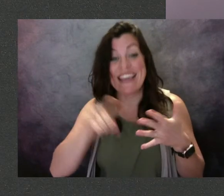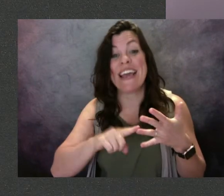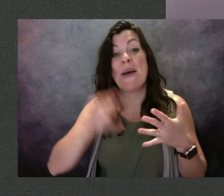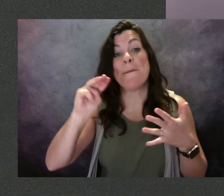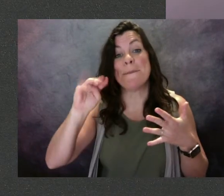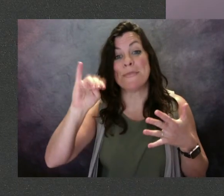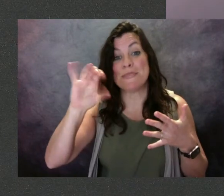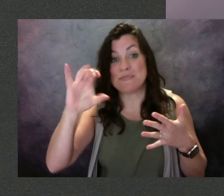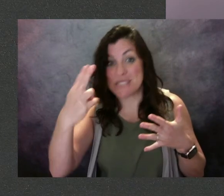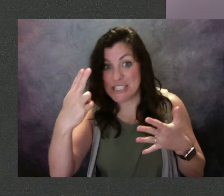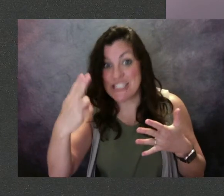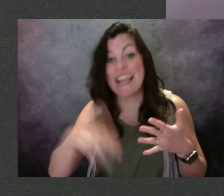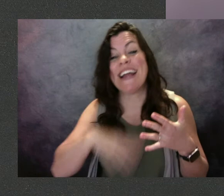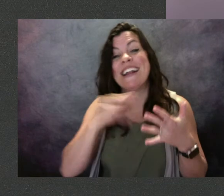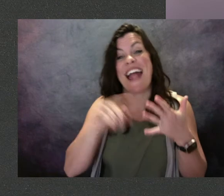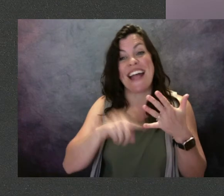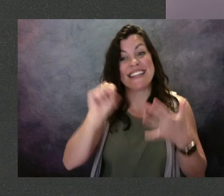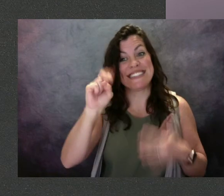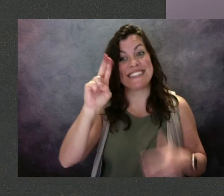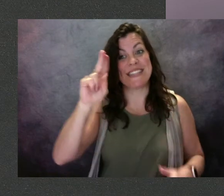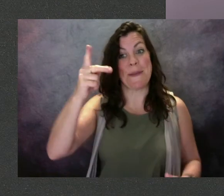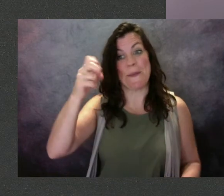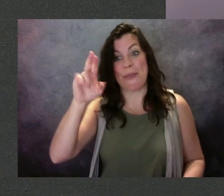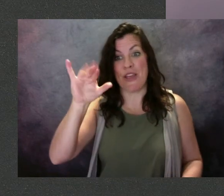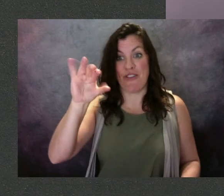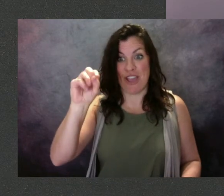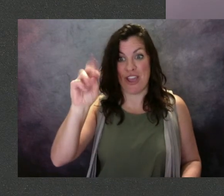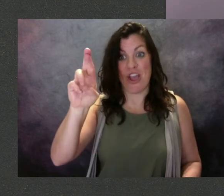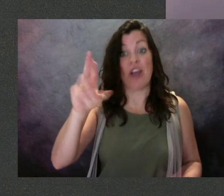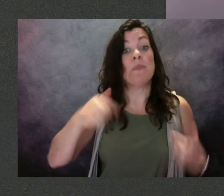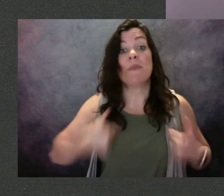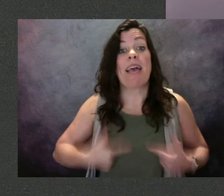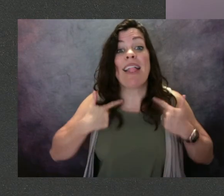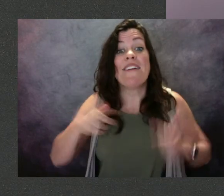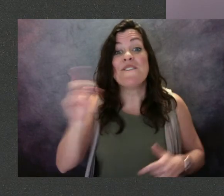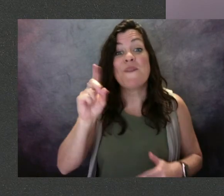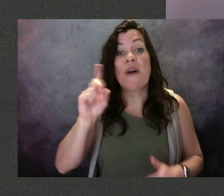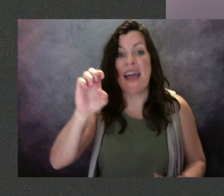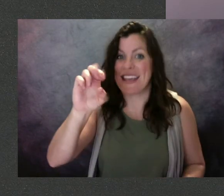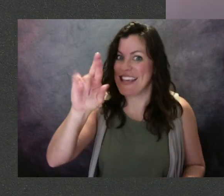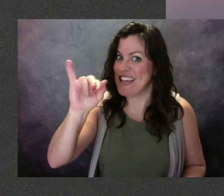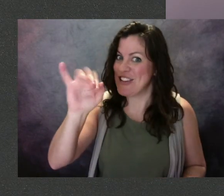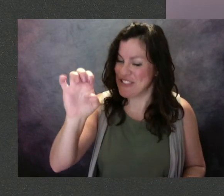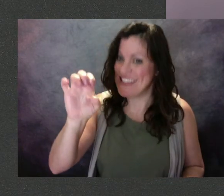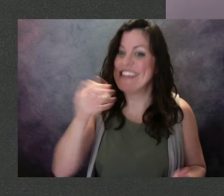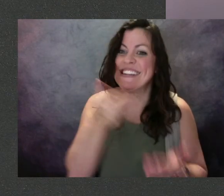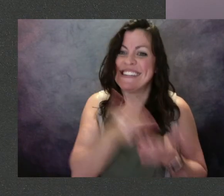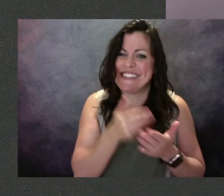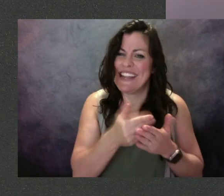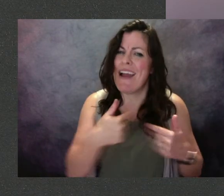And I'm lucky enough to live near Lake Erie. And I got to share with you how wonderful it is to live near a lake.